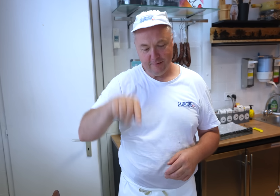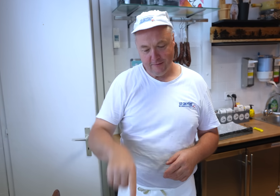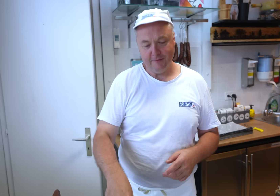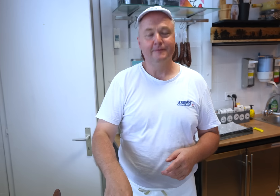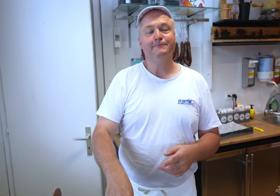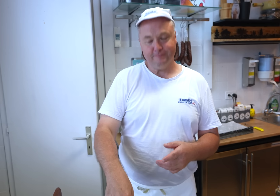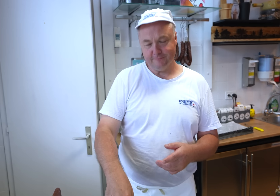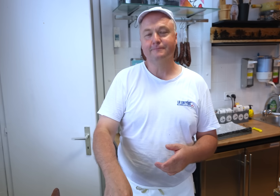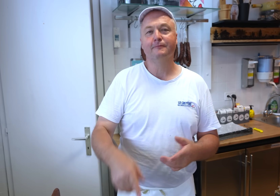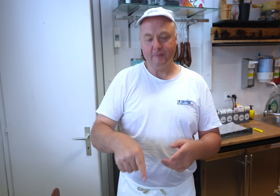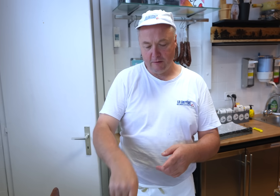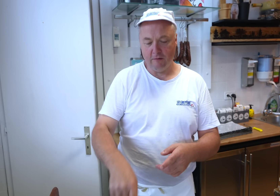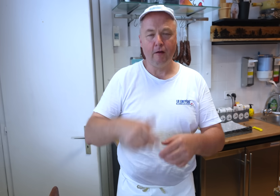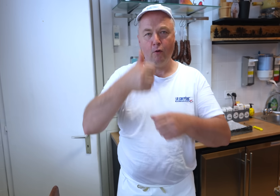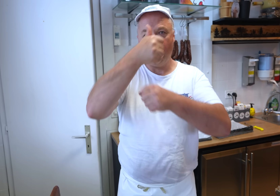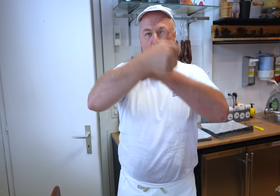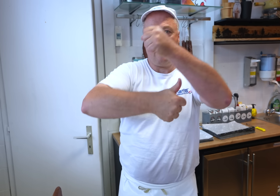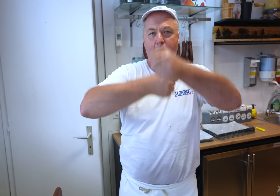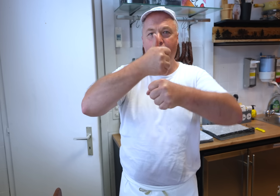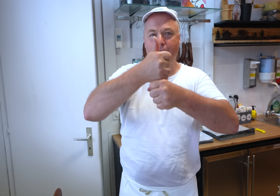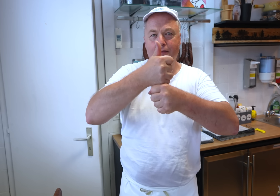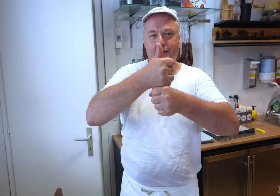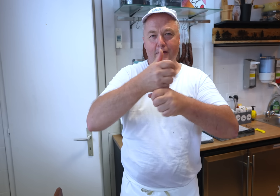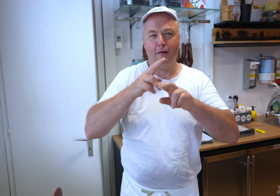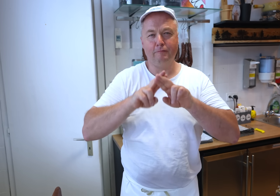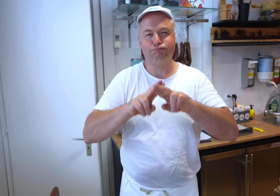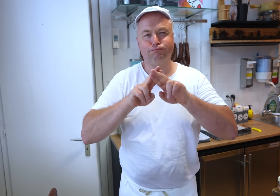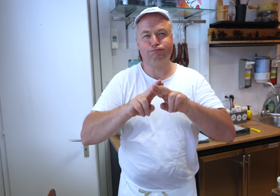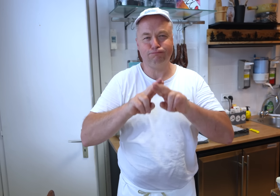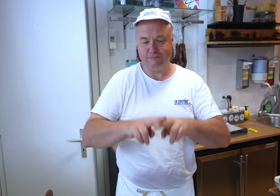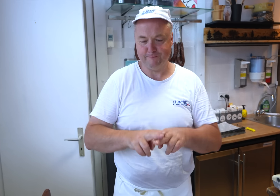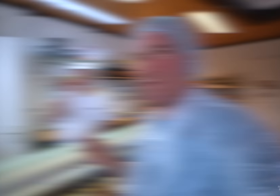This cheese has been aged one year.